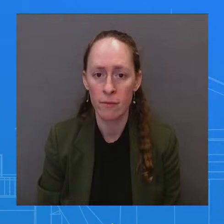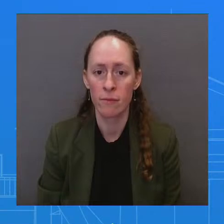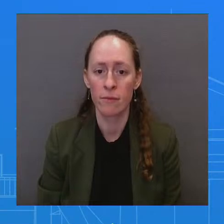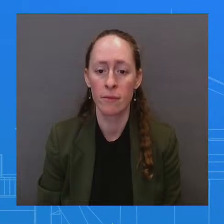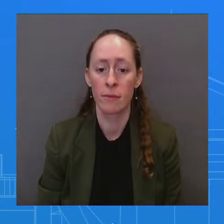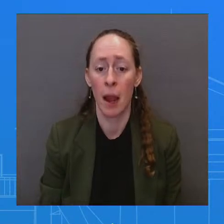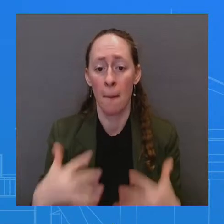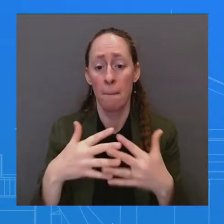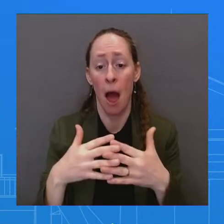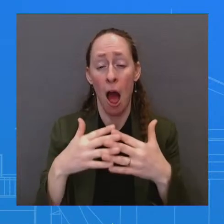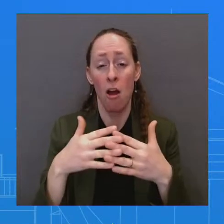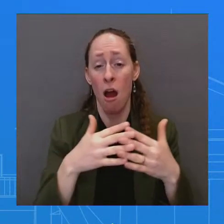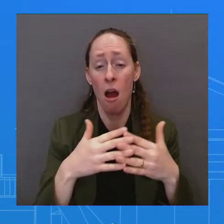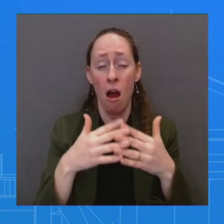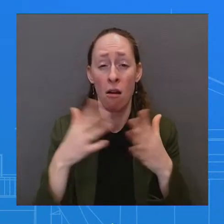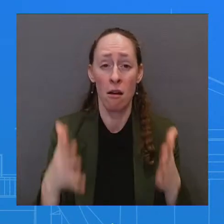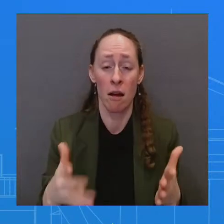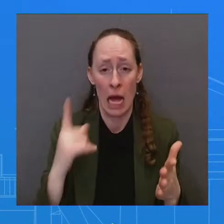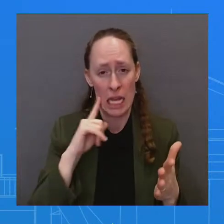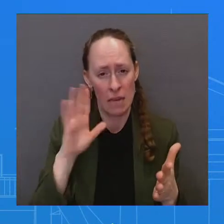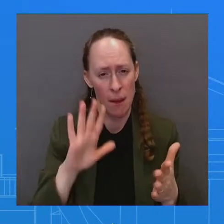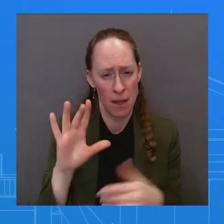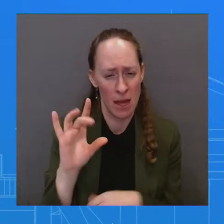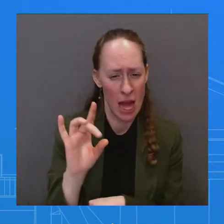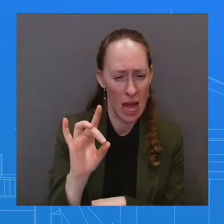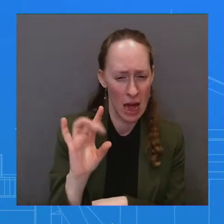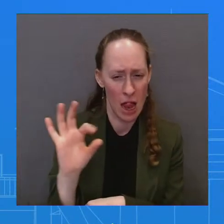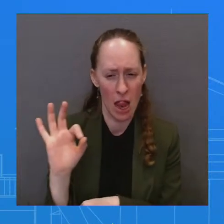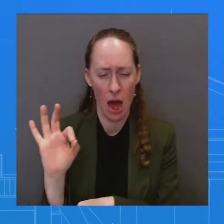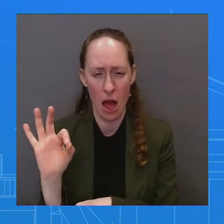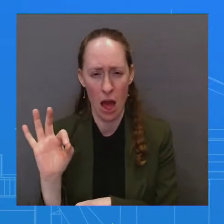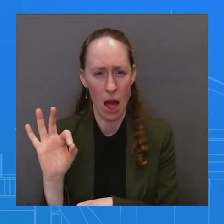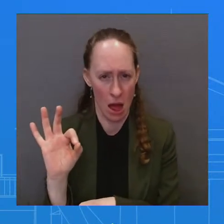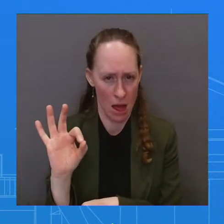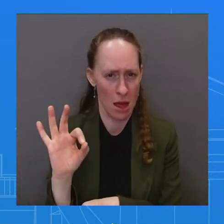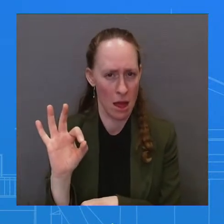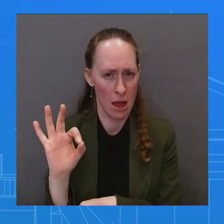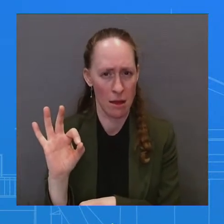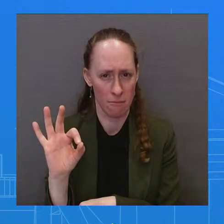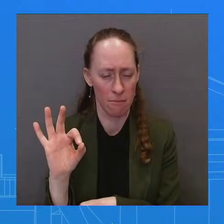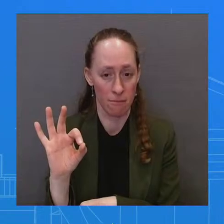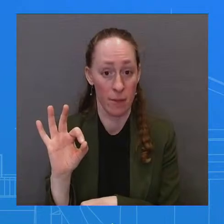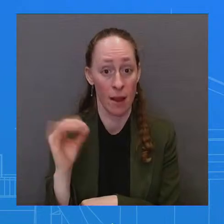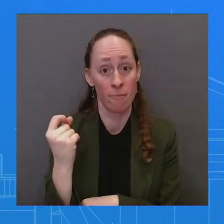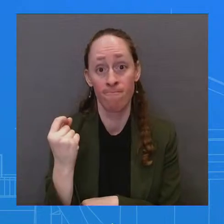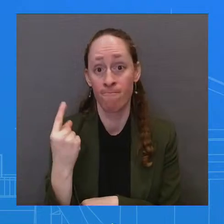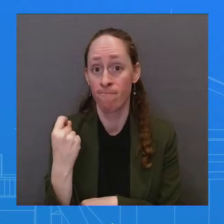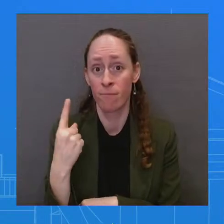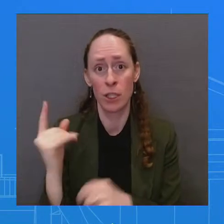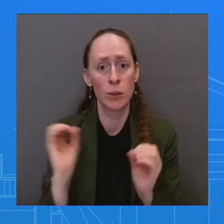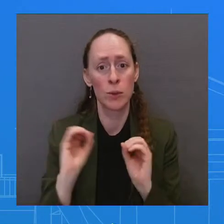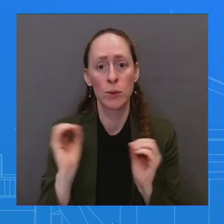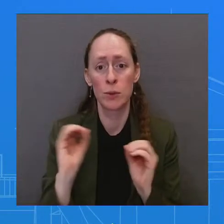But we don't necessarily have firm, solid information on each and every one of them. The Press: And why haven't the two American women